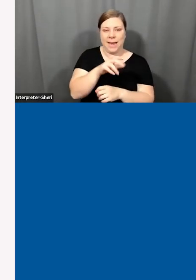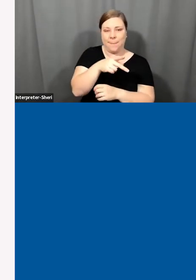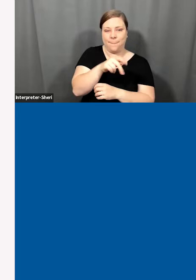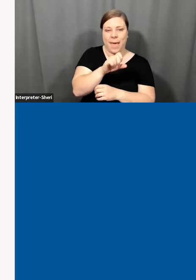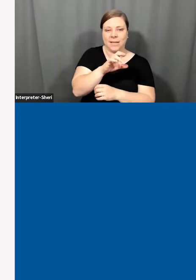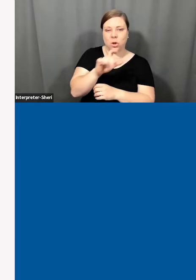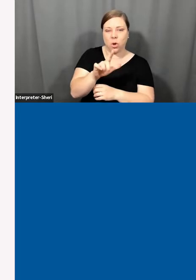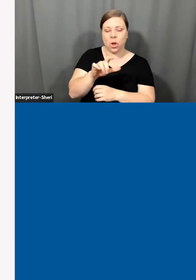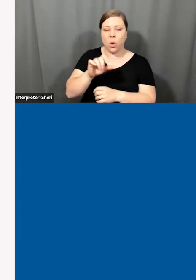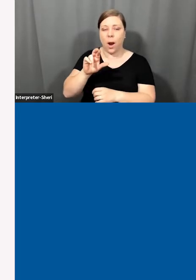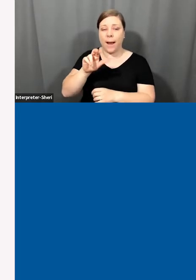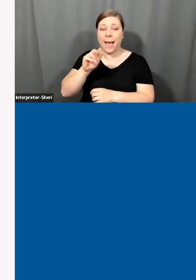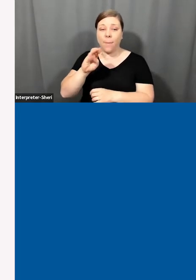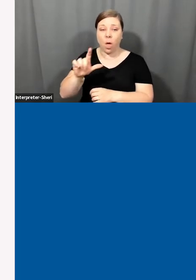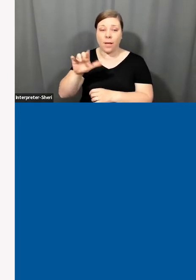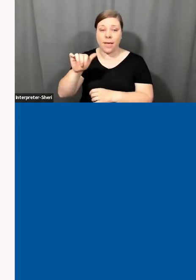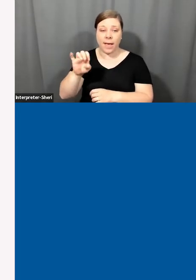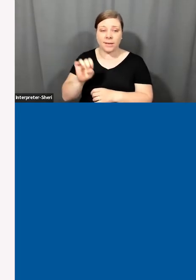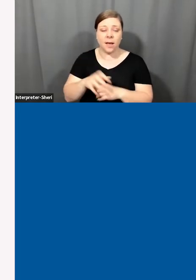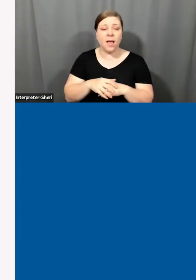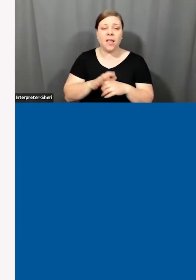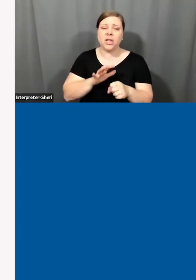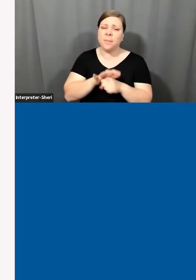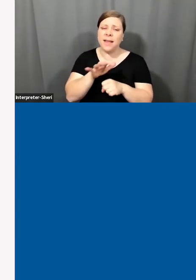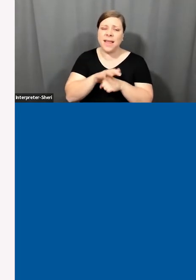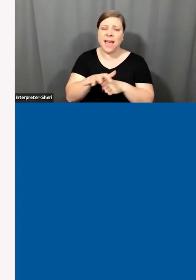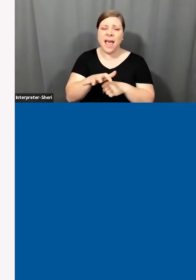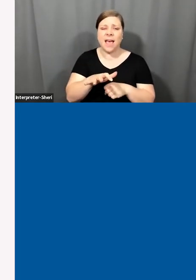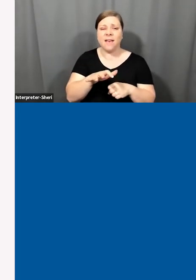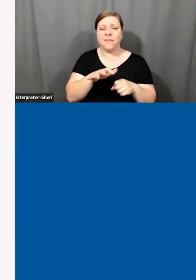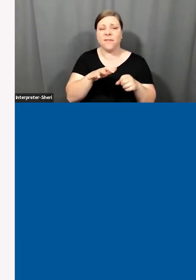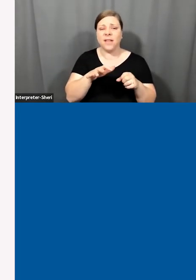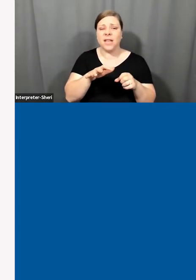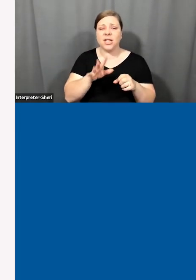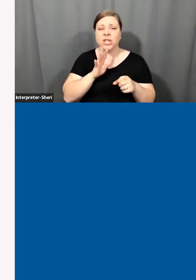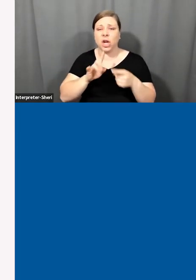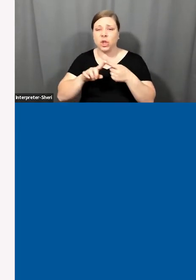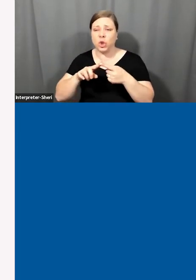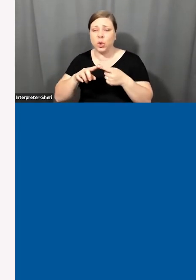there are plenty of free text to speech apps that you can download and have it play back what you've typed out.